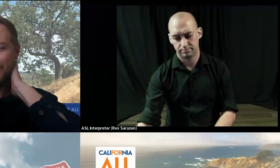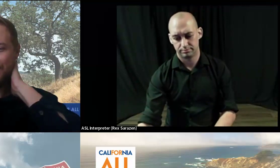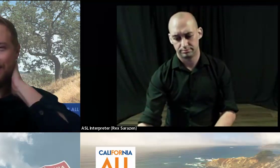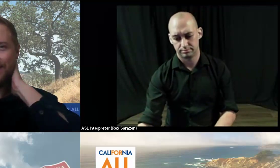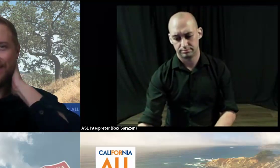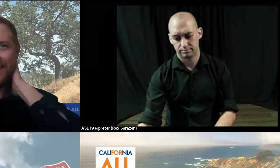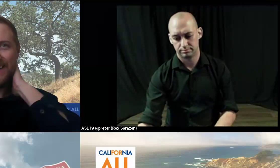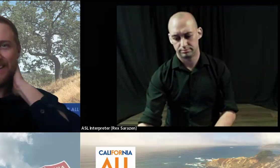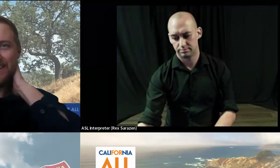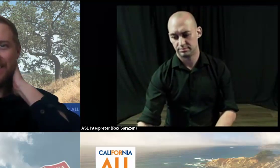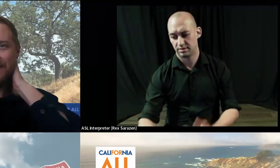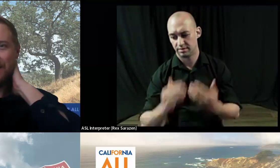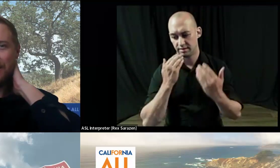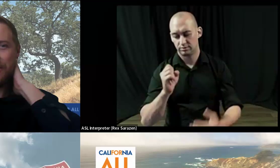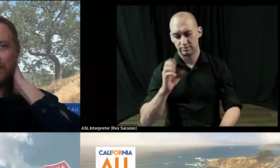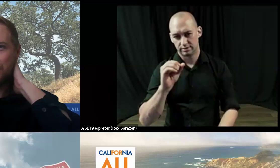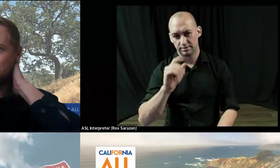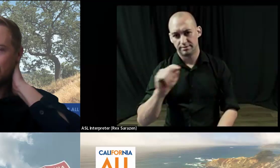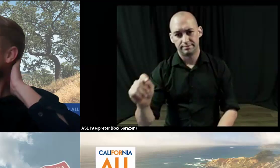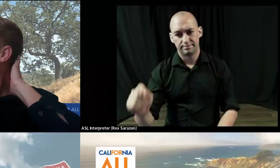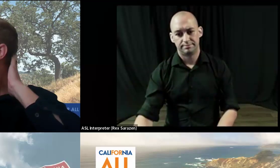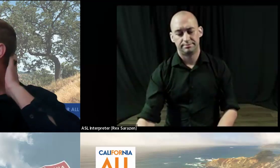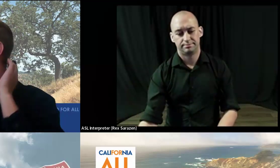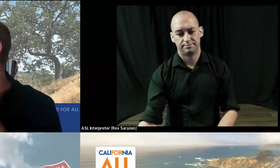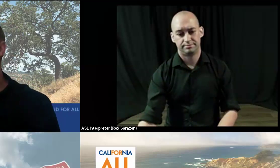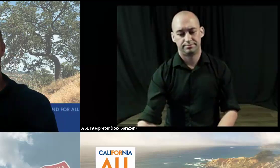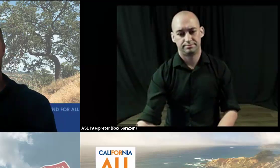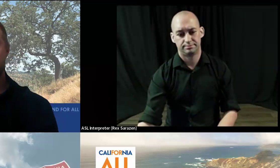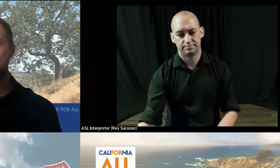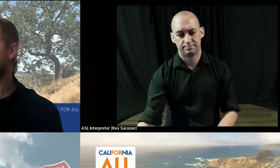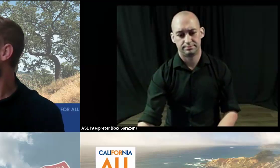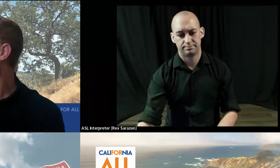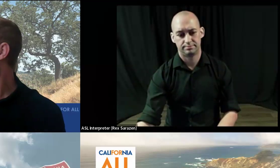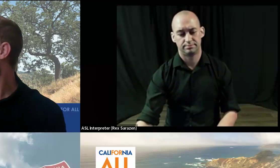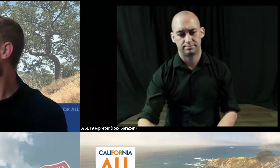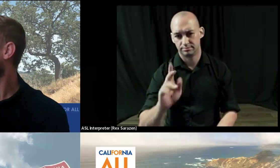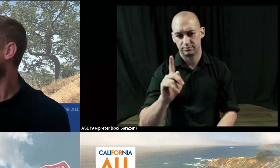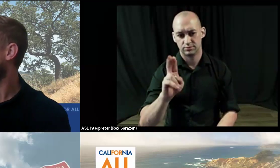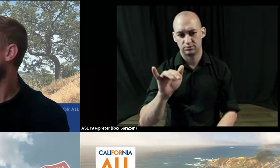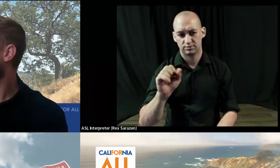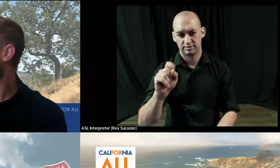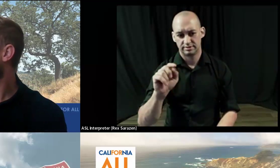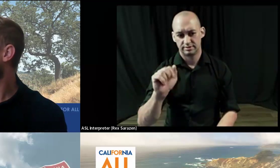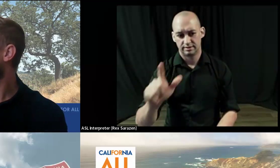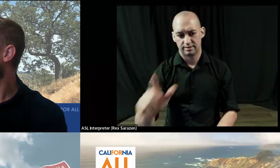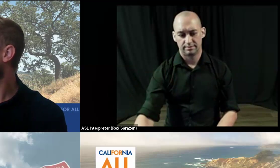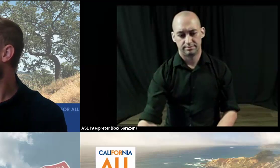Thank you. Scott. Okay, Krystal last hand raised, that I see, for now.